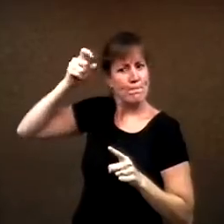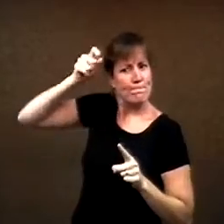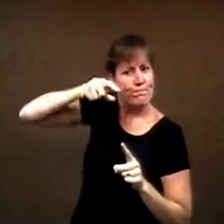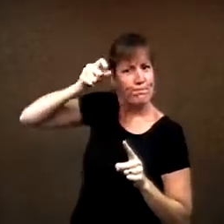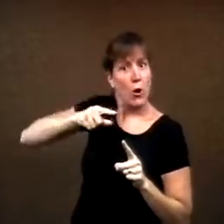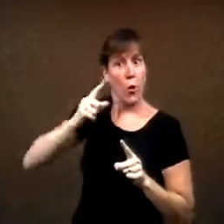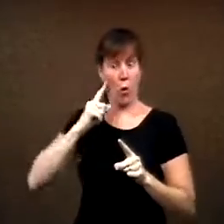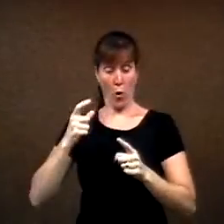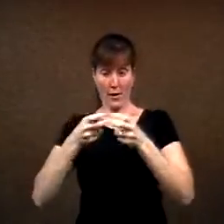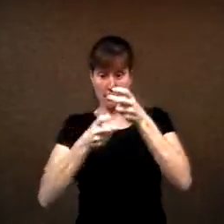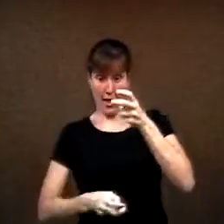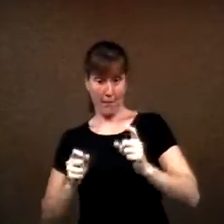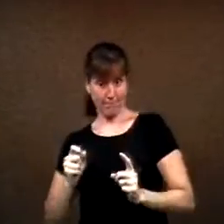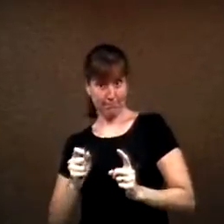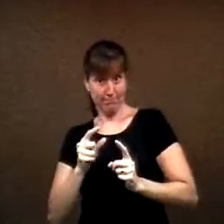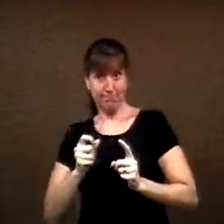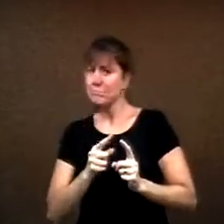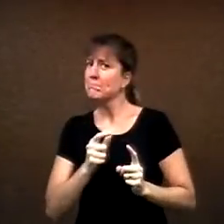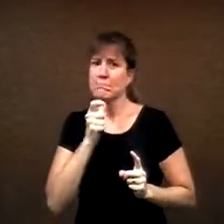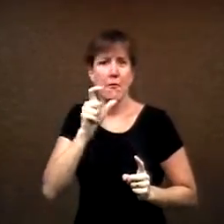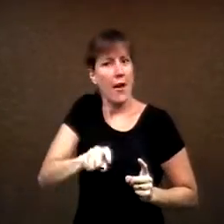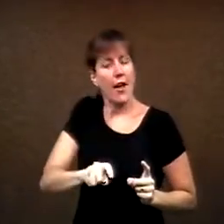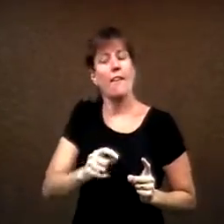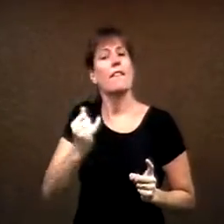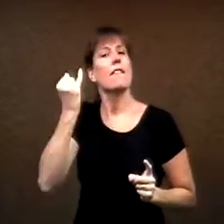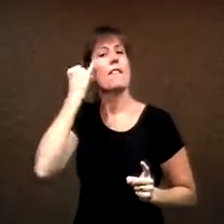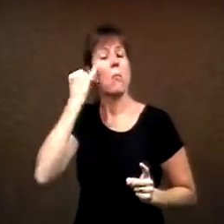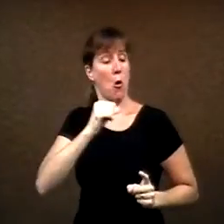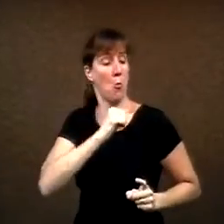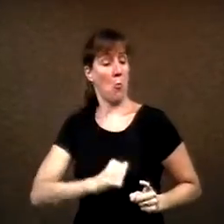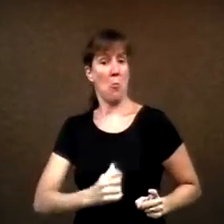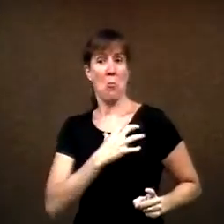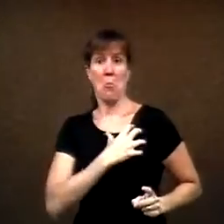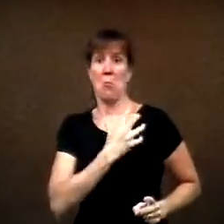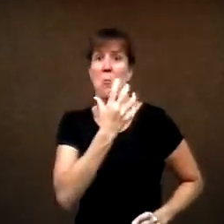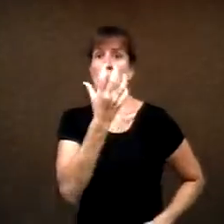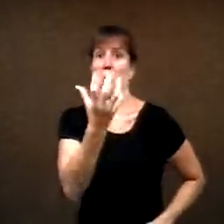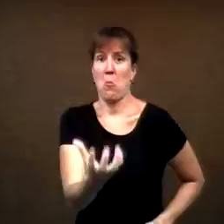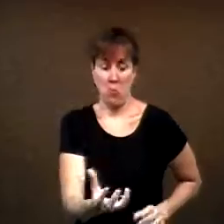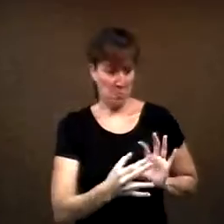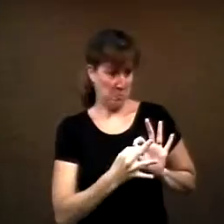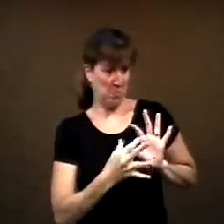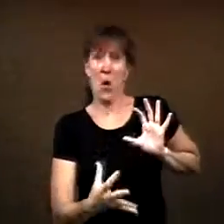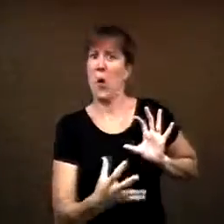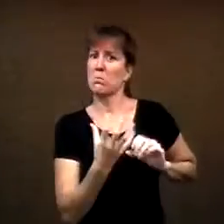during a heart transplant operation, the heart will continue to beat after all connections